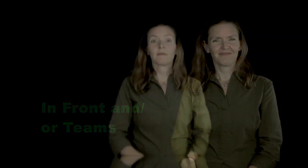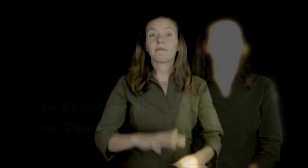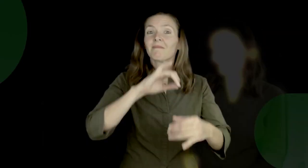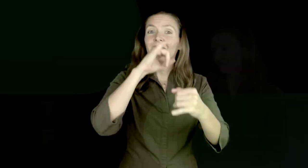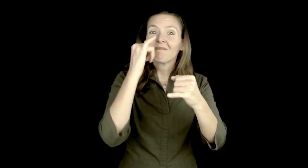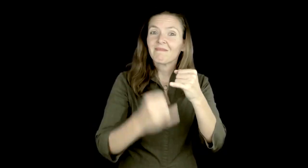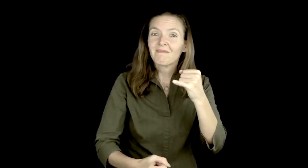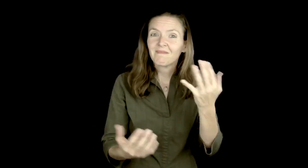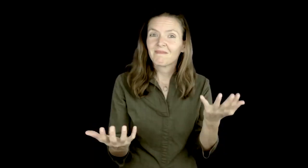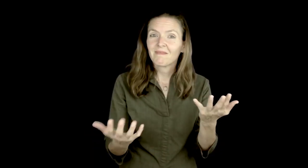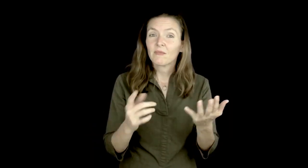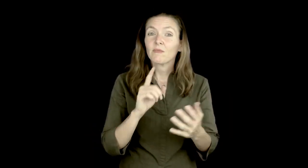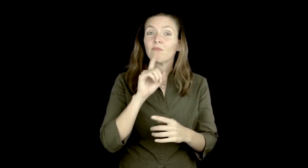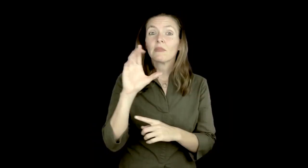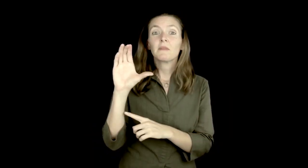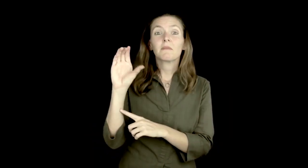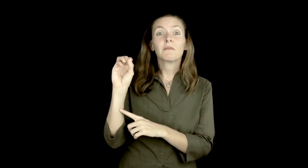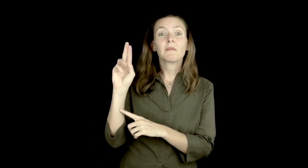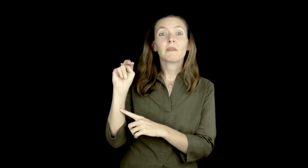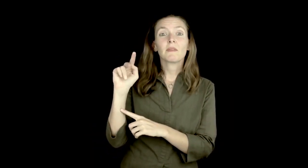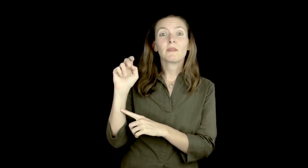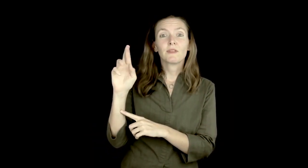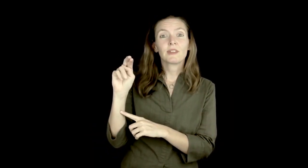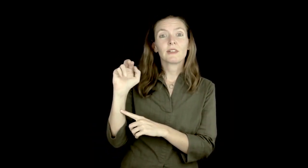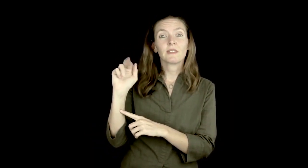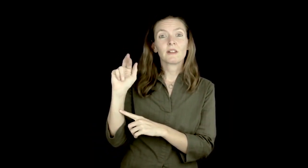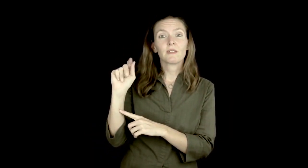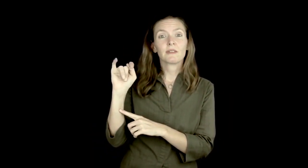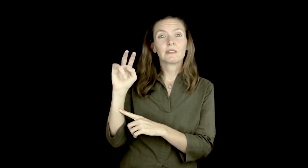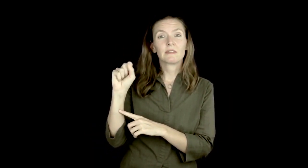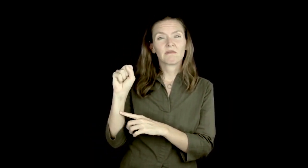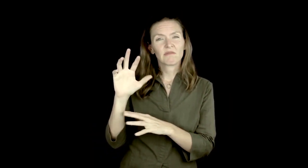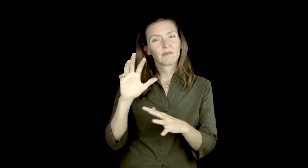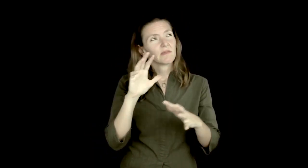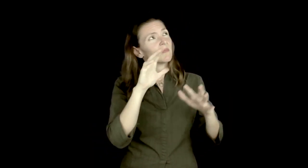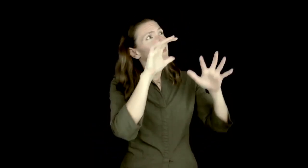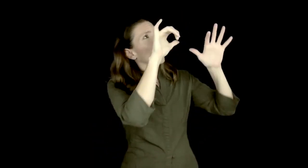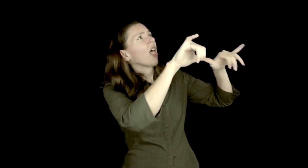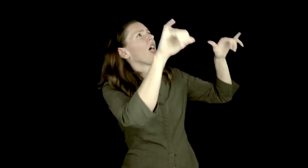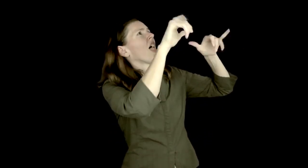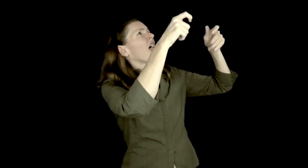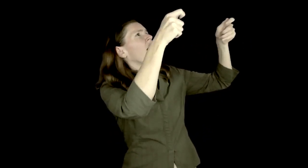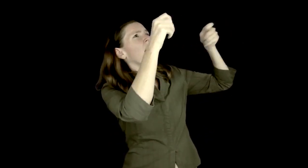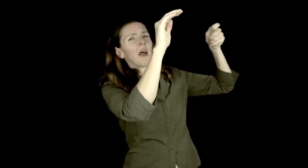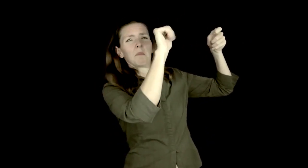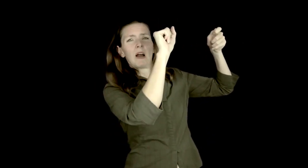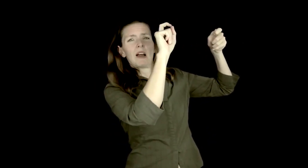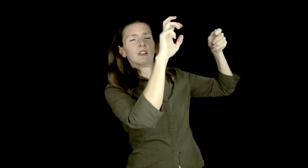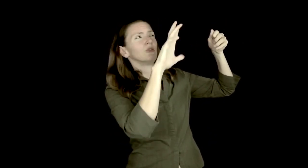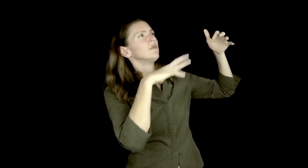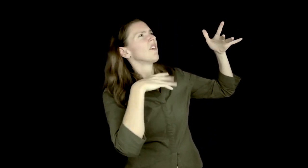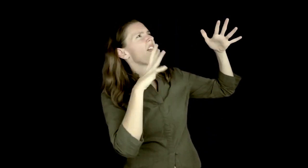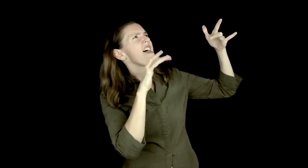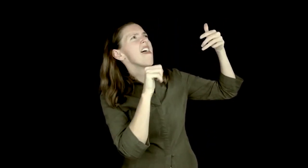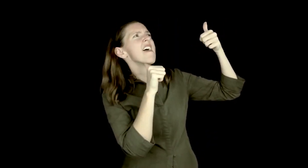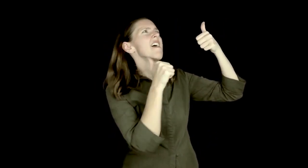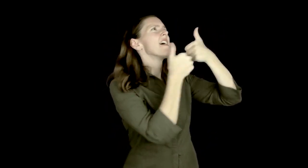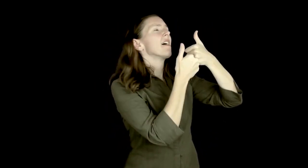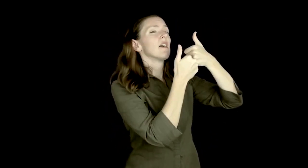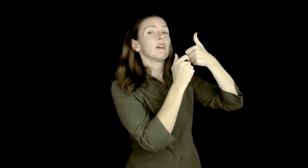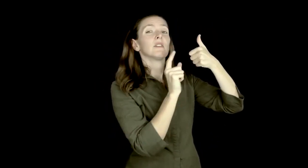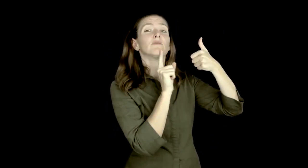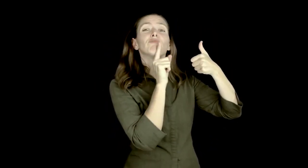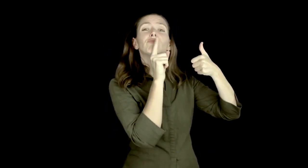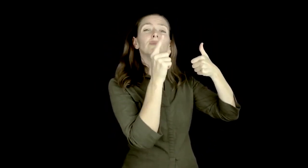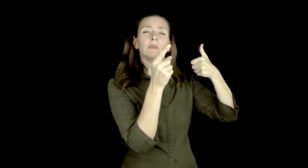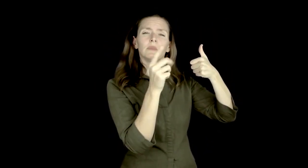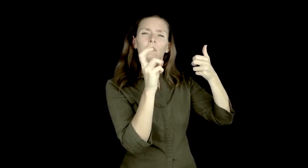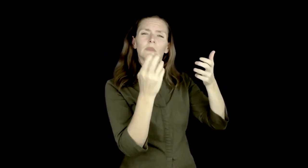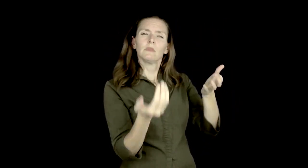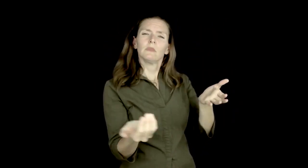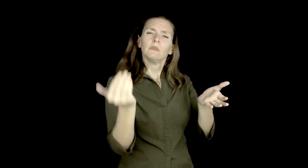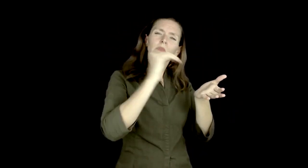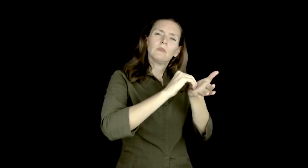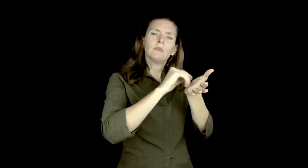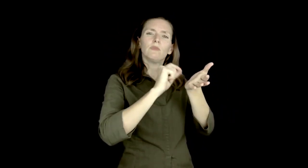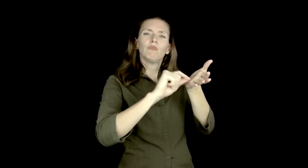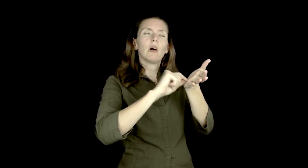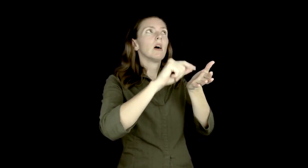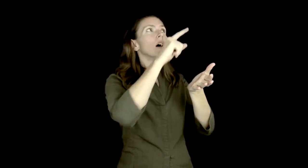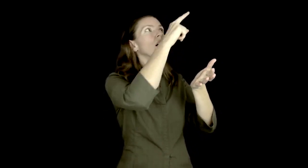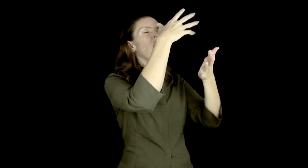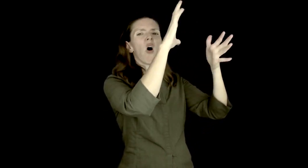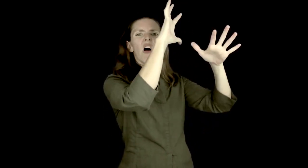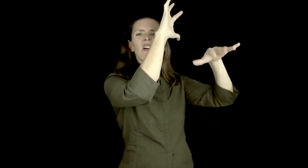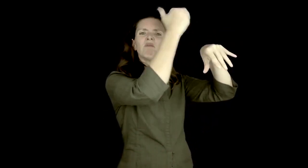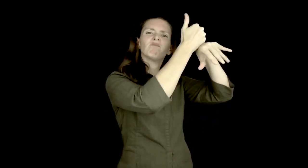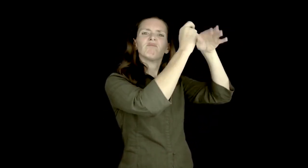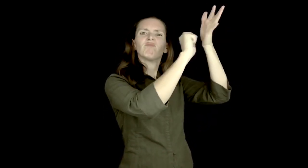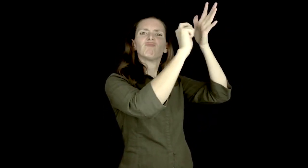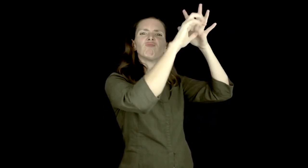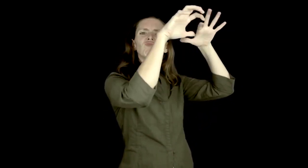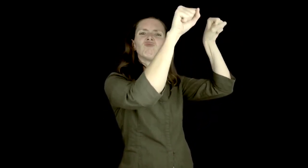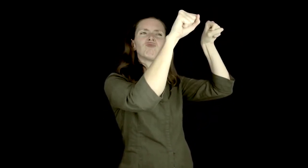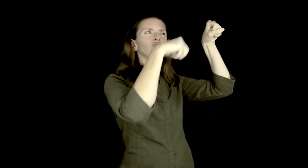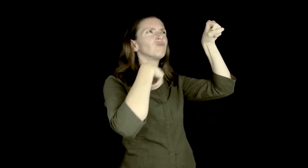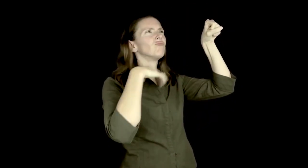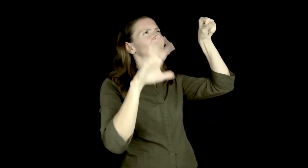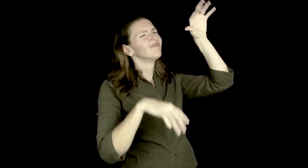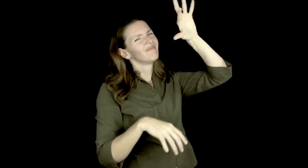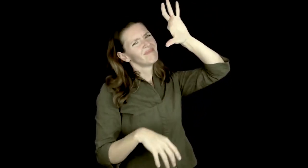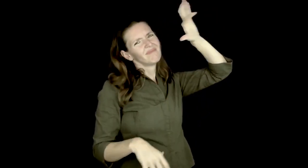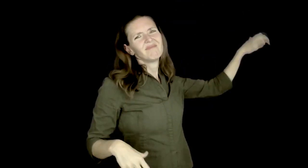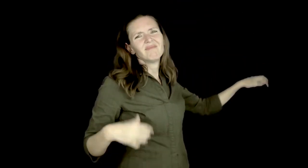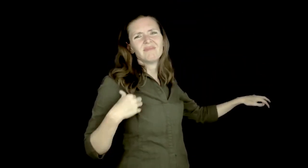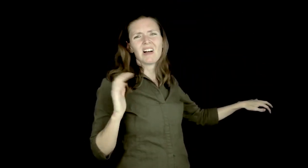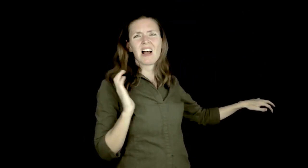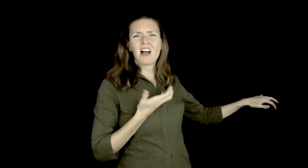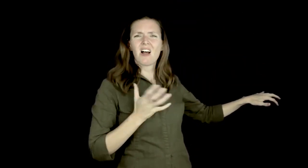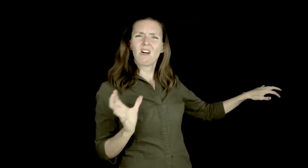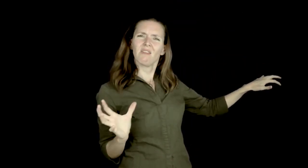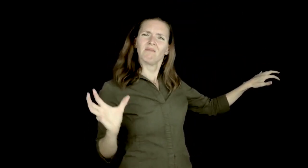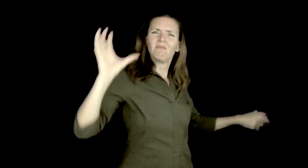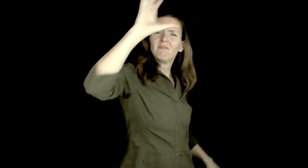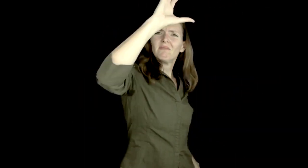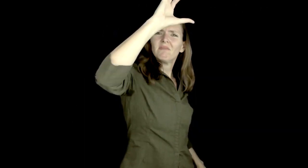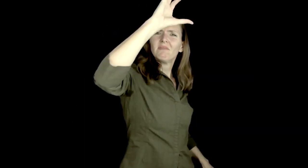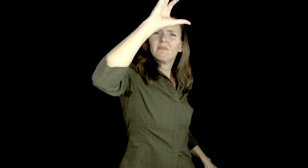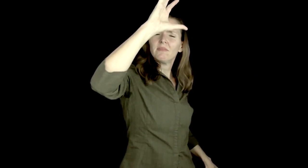Finally, counter narratives are "attempts to rewrite and reright existing and often damaging academic research" (Gilmore & Smith, 2005, p. 71).